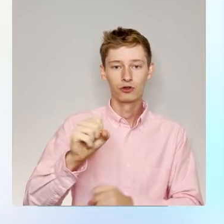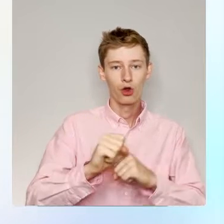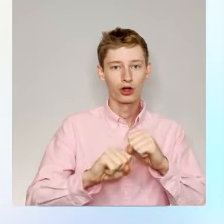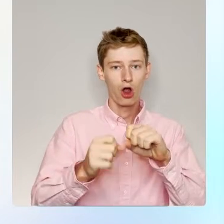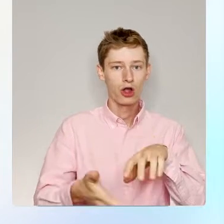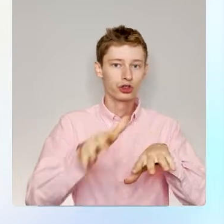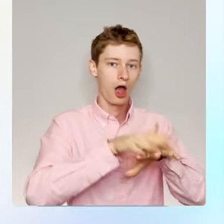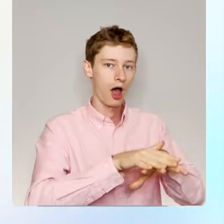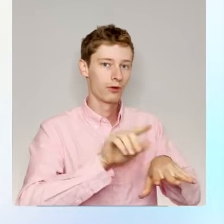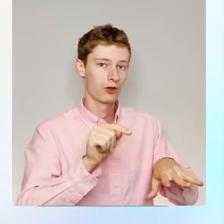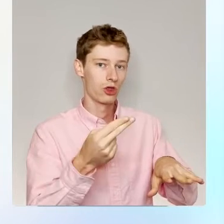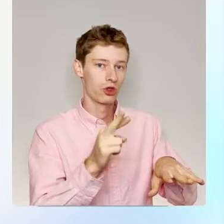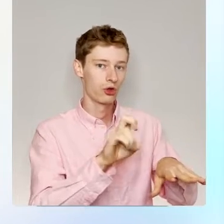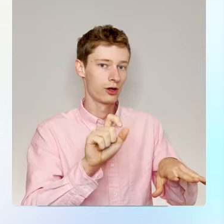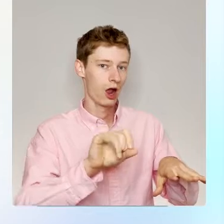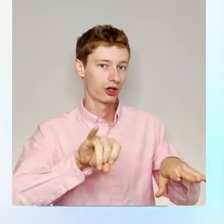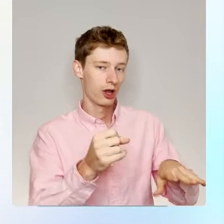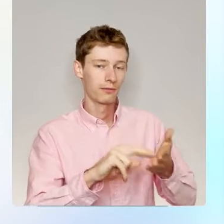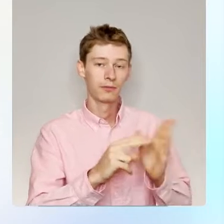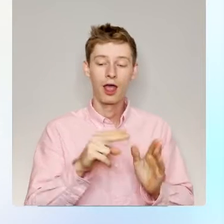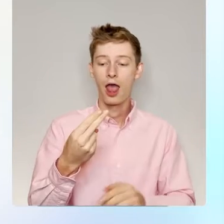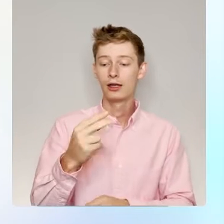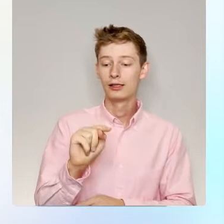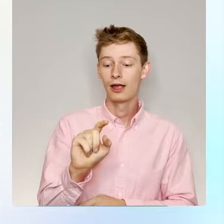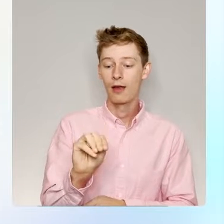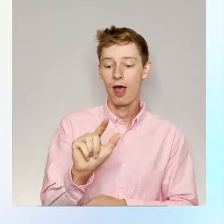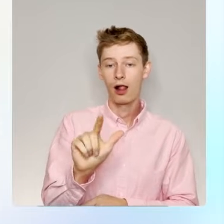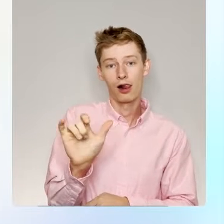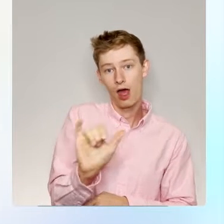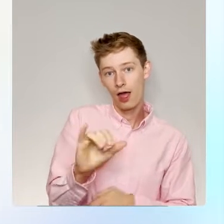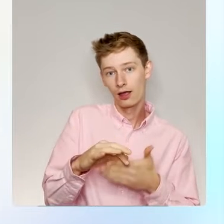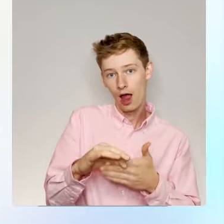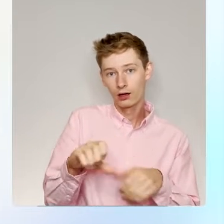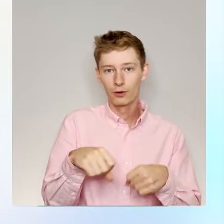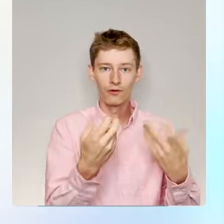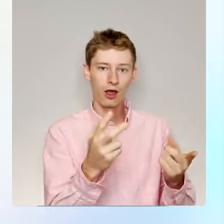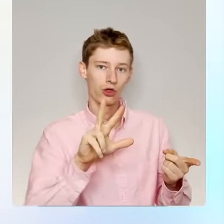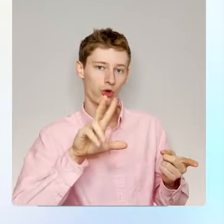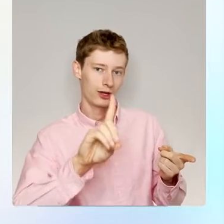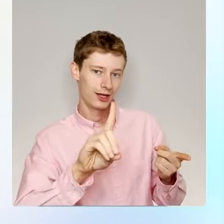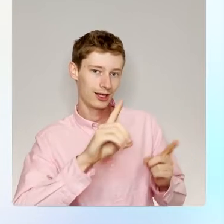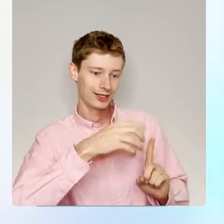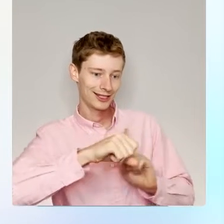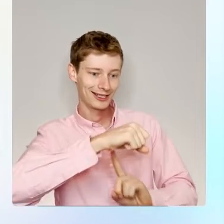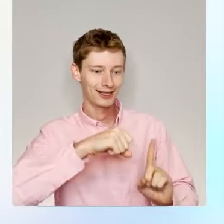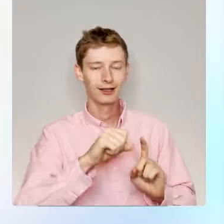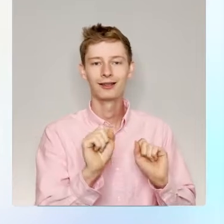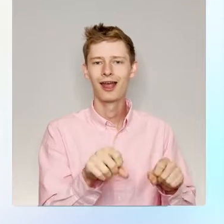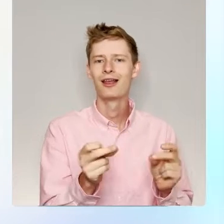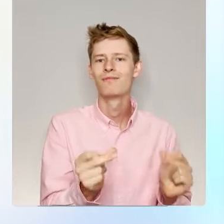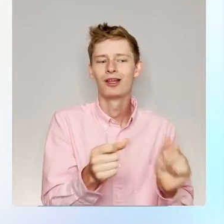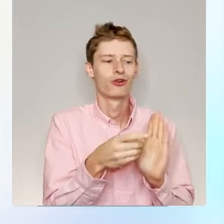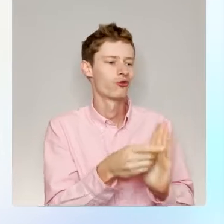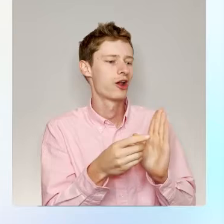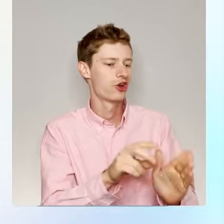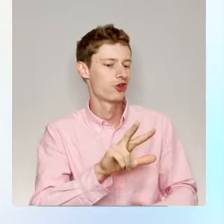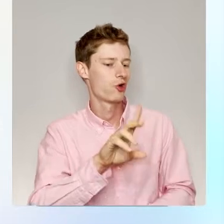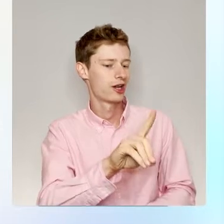and provides an easy way to immediately arrange some 3D content and display it in WebXR. React-three-fiber is another popular option